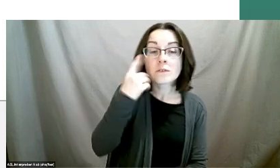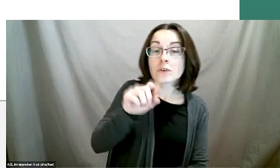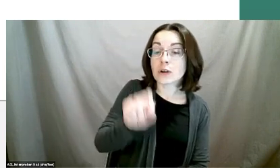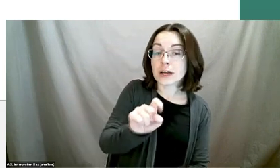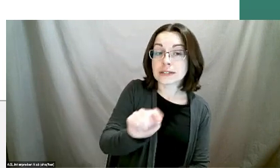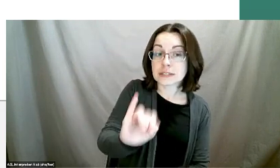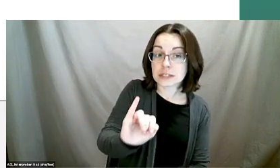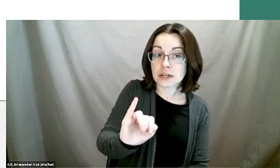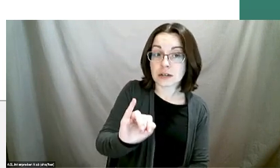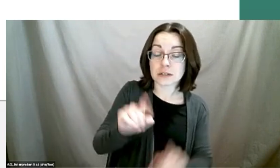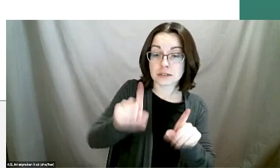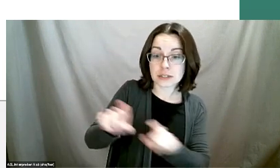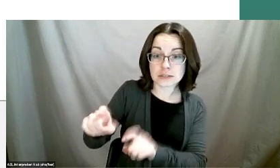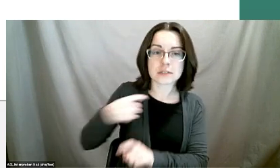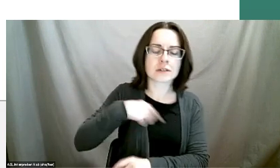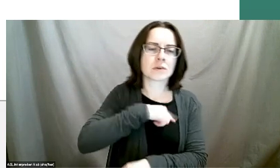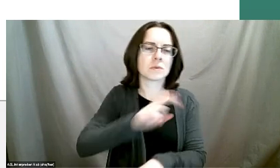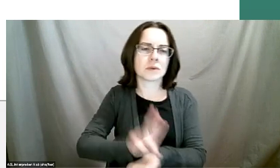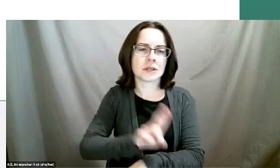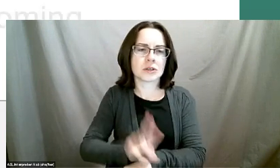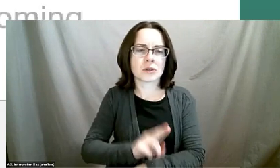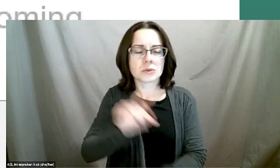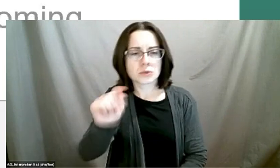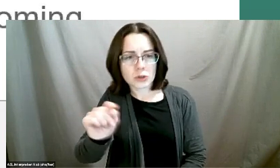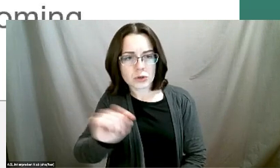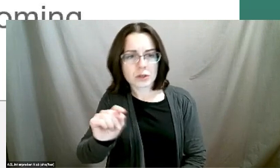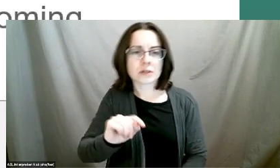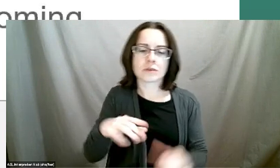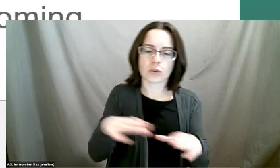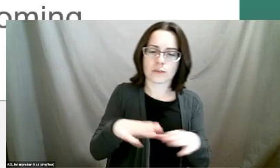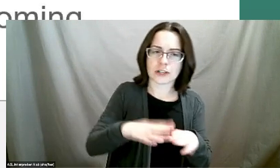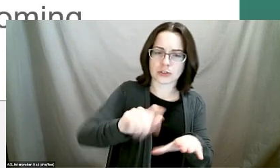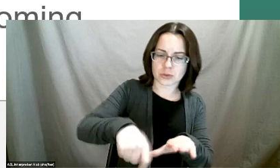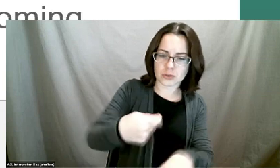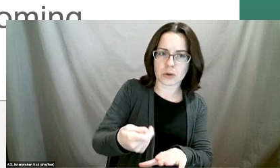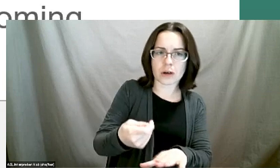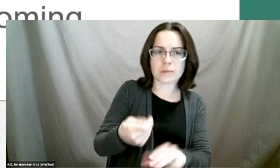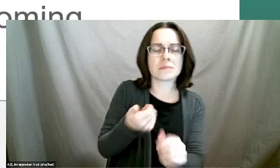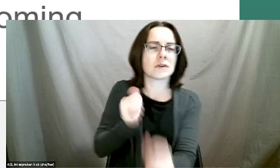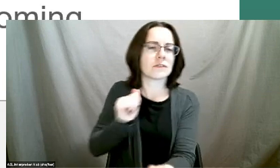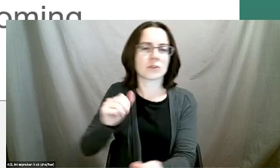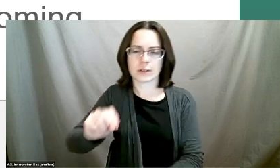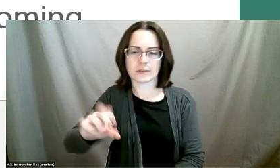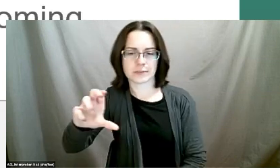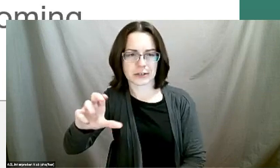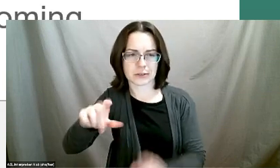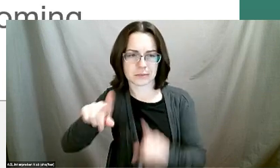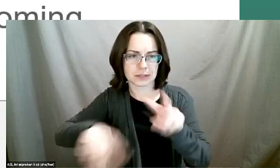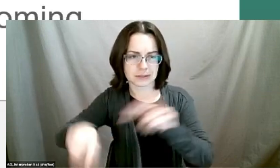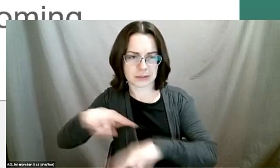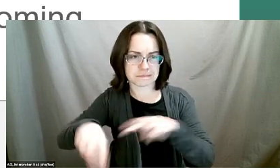vaginal swab to avoid this speculum exam. Then we always try to